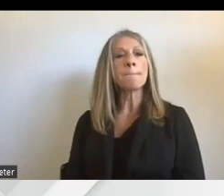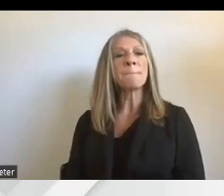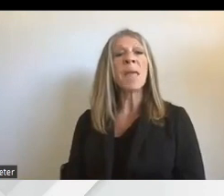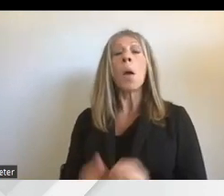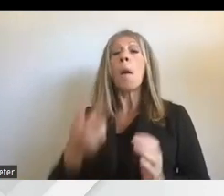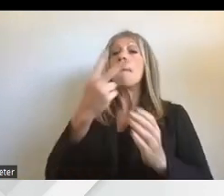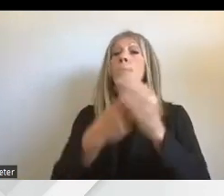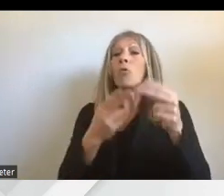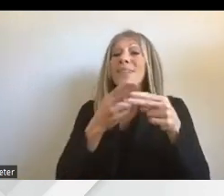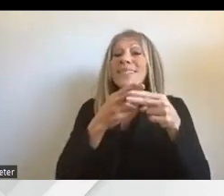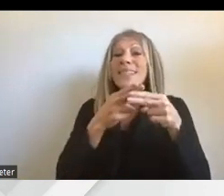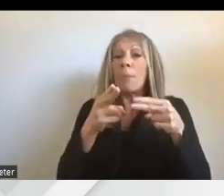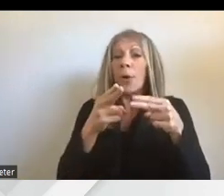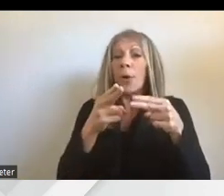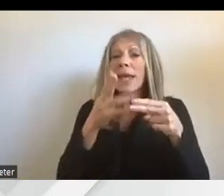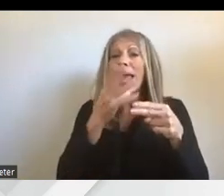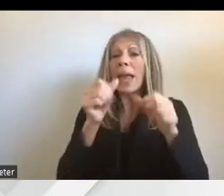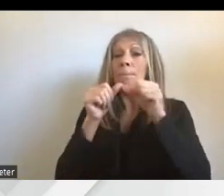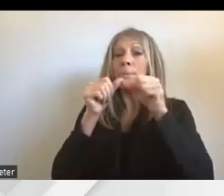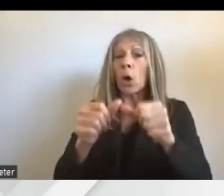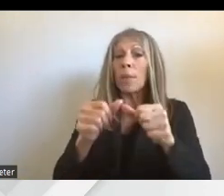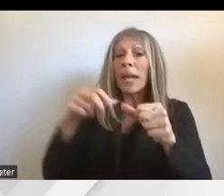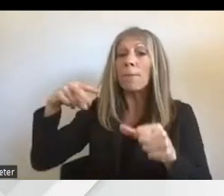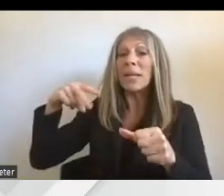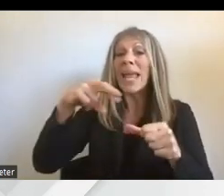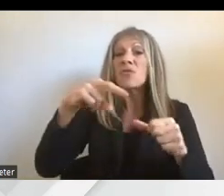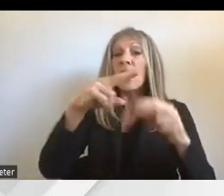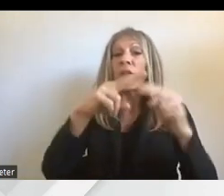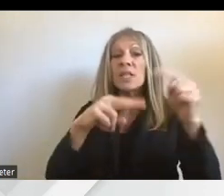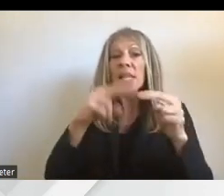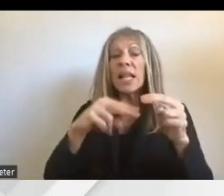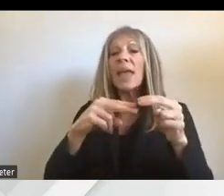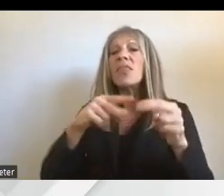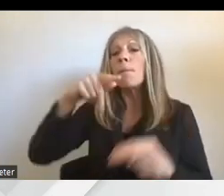Both temporary and permanent pedestrian facilities in the public right-of-way